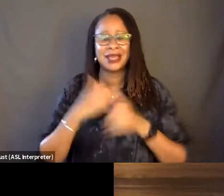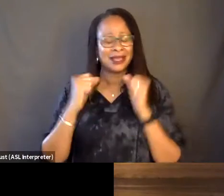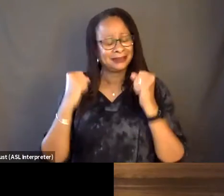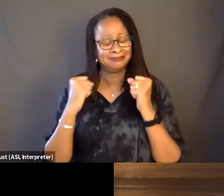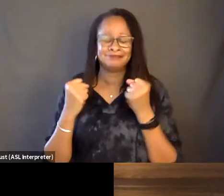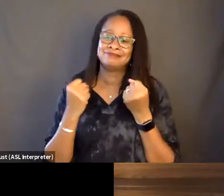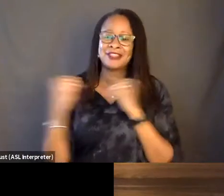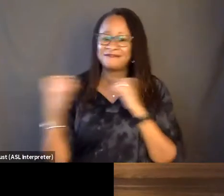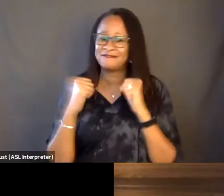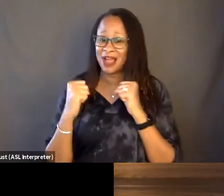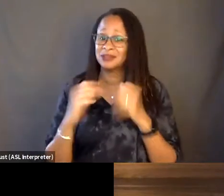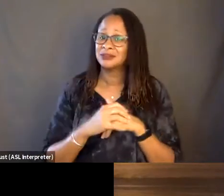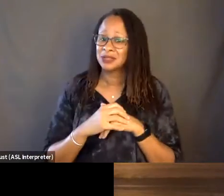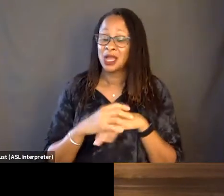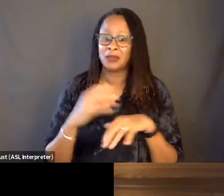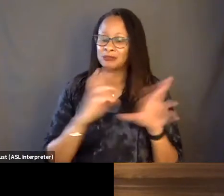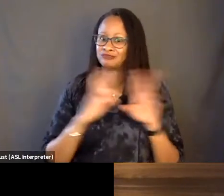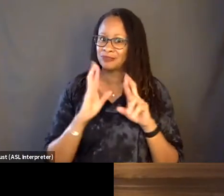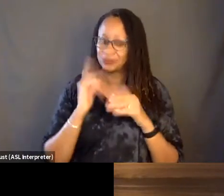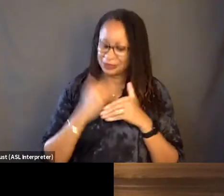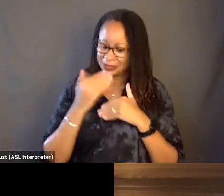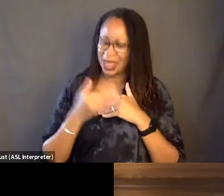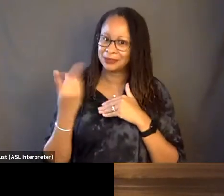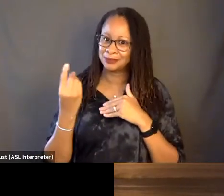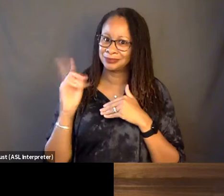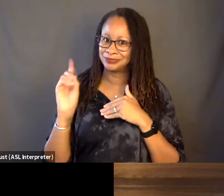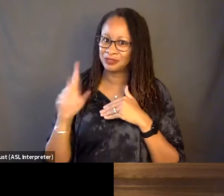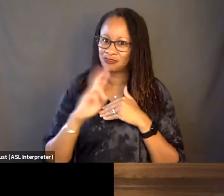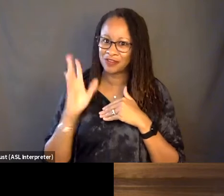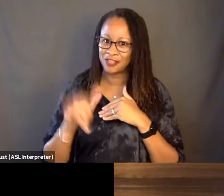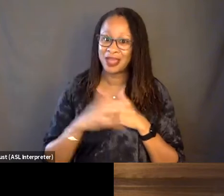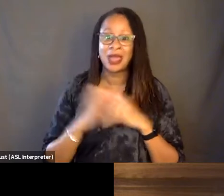And we look forward to whatever it is that you do next. And more people will see the movie